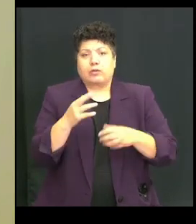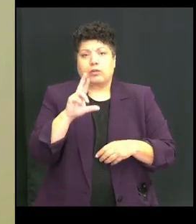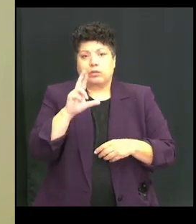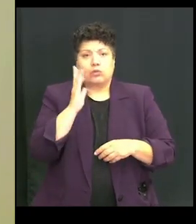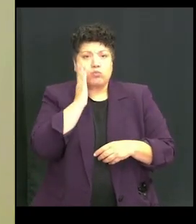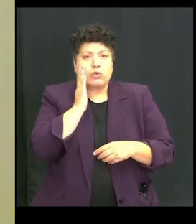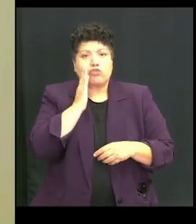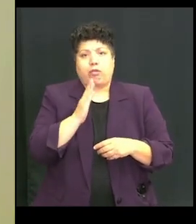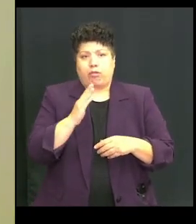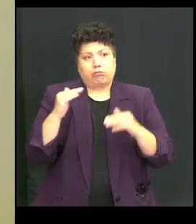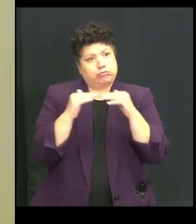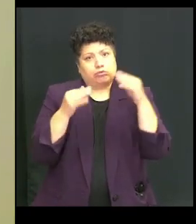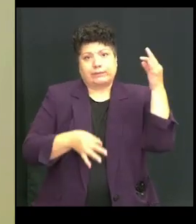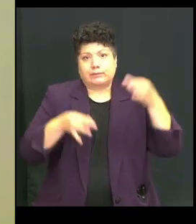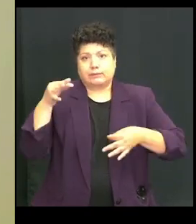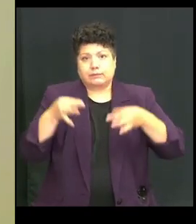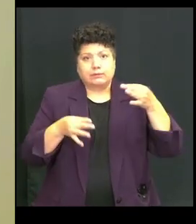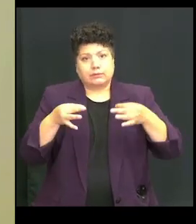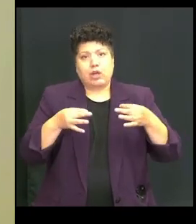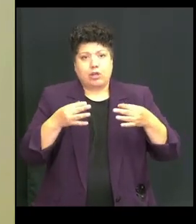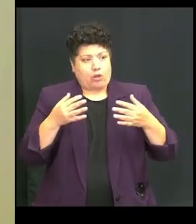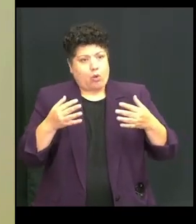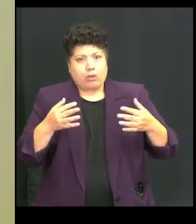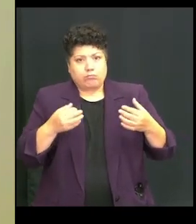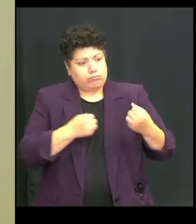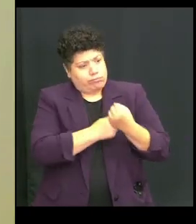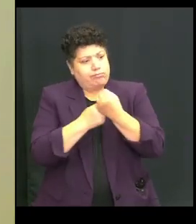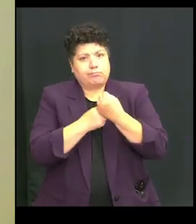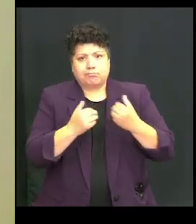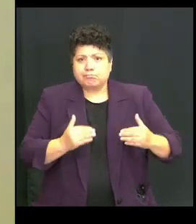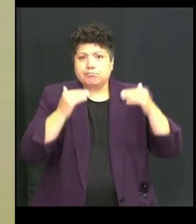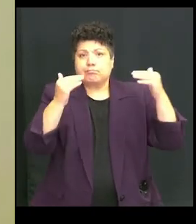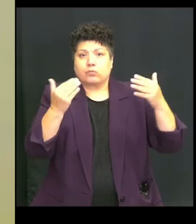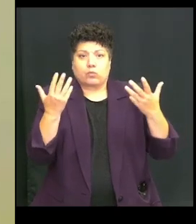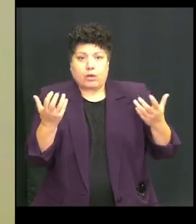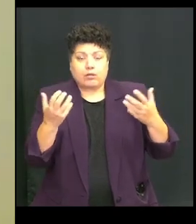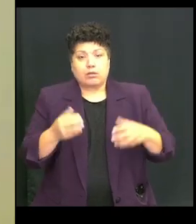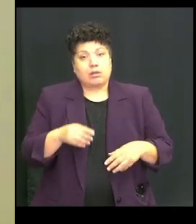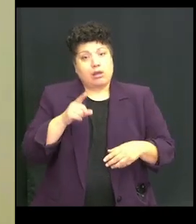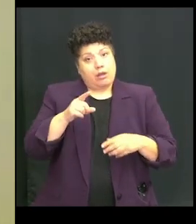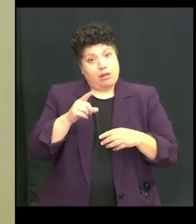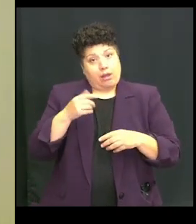and I personally would say important ways of thinking about how law and order issues are racialized.